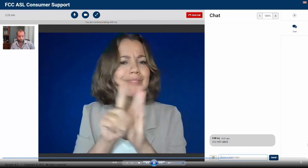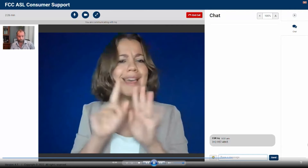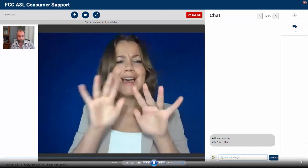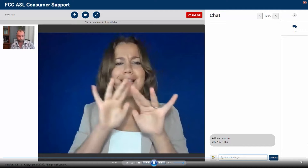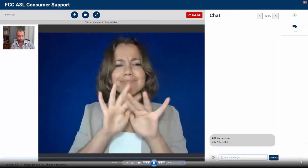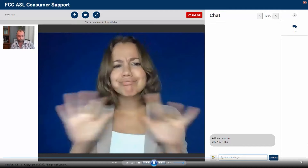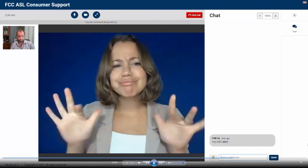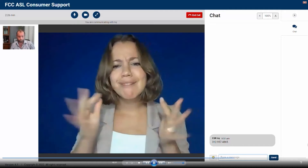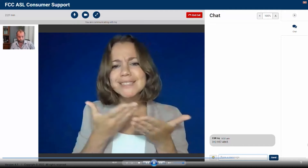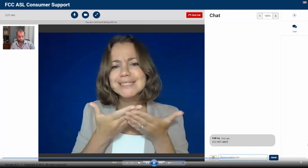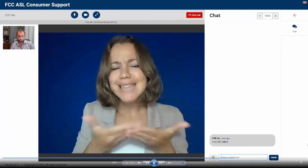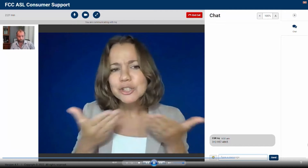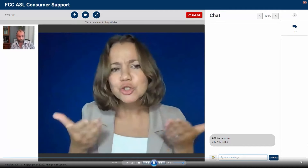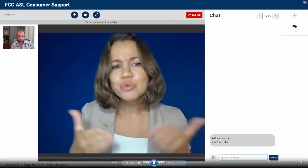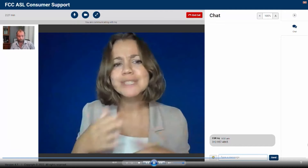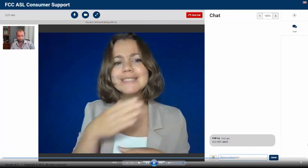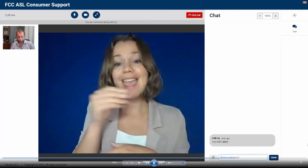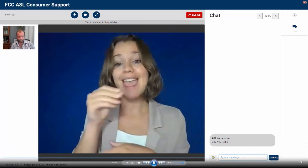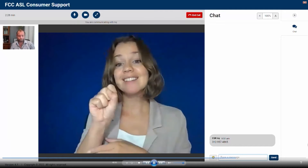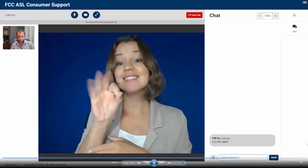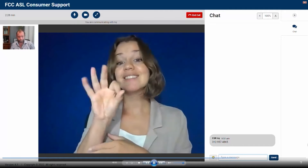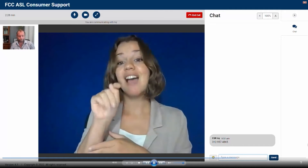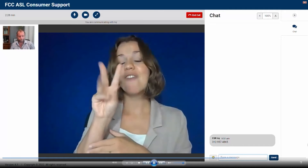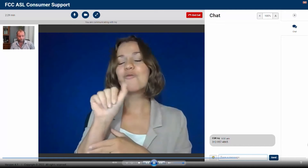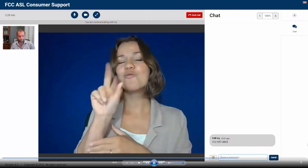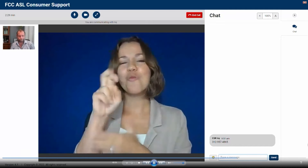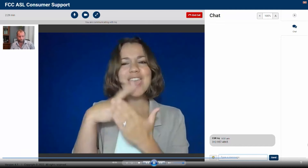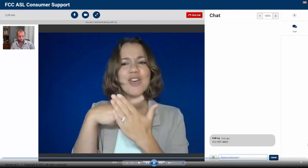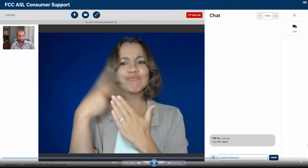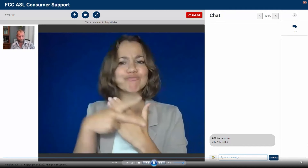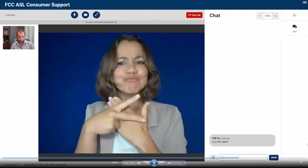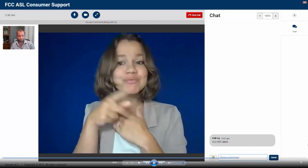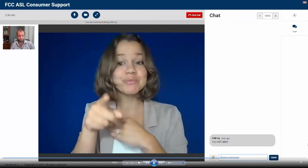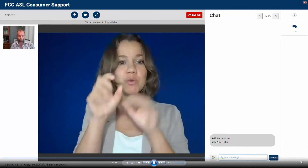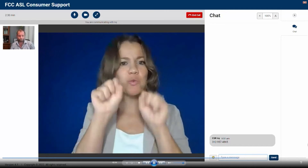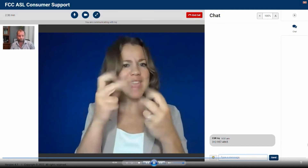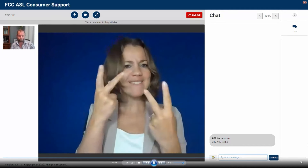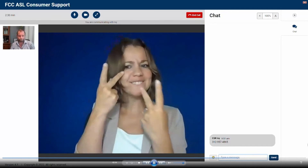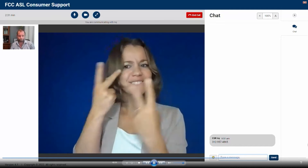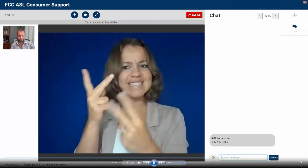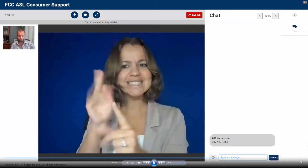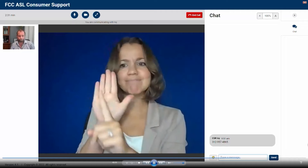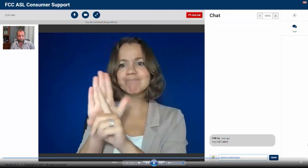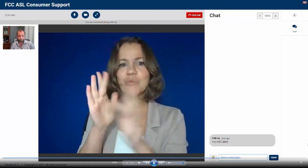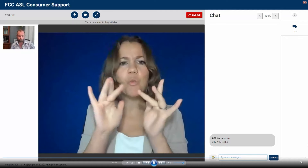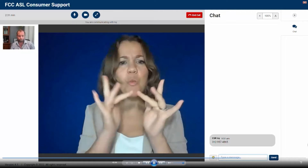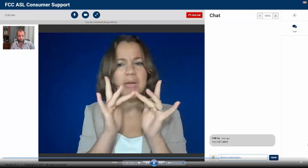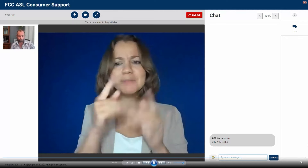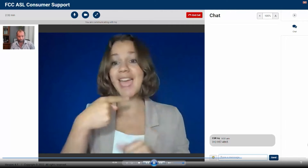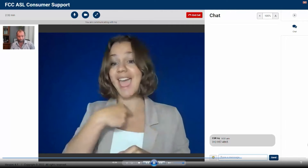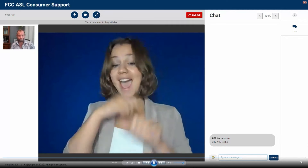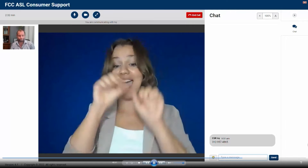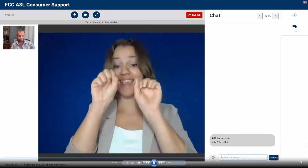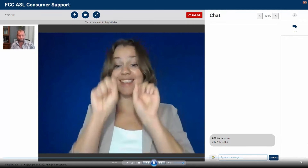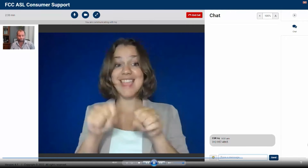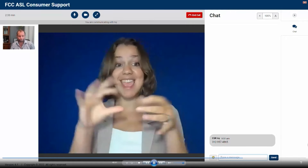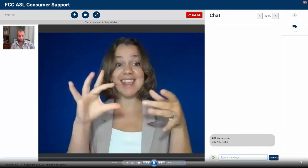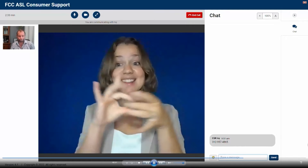INCLUDING RAIL DEVICES. COMPUTERS. MOBILE DEVICES. PHONES.